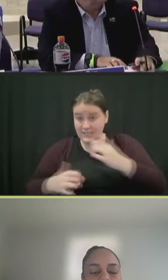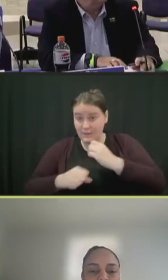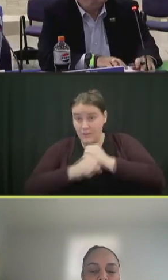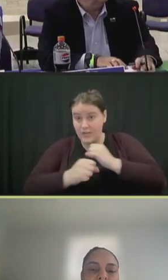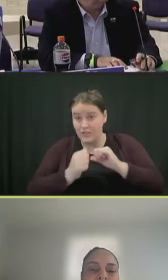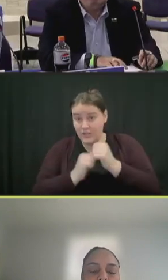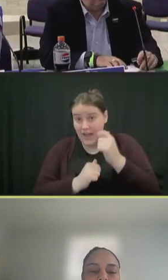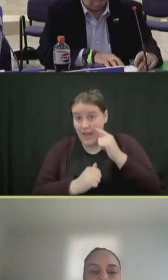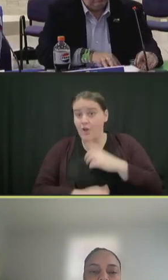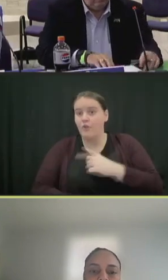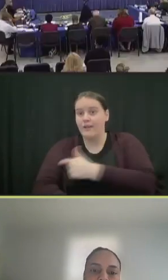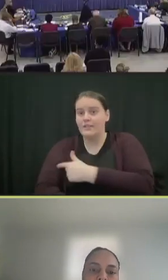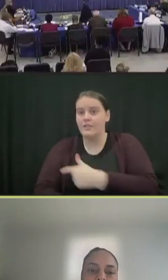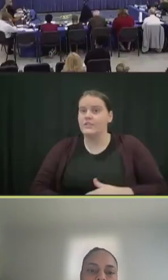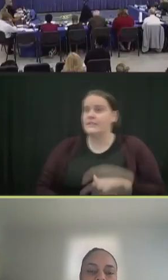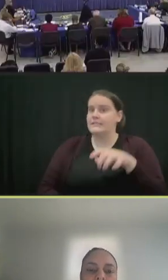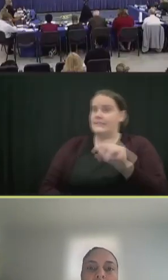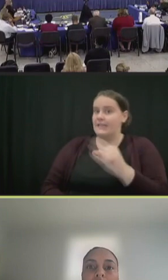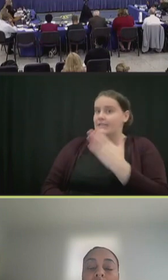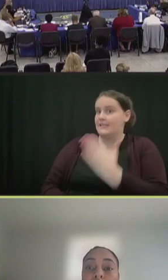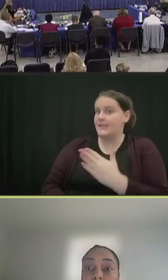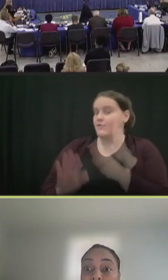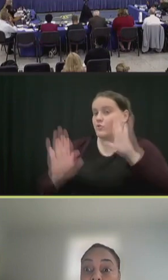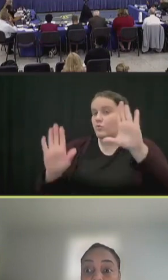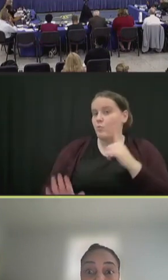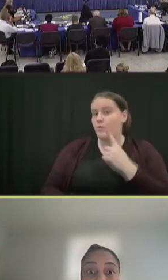May Malik: So, thank you so much for these wonderful questions. First of all, I want to